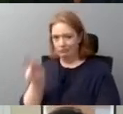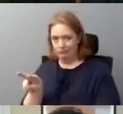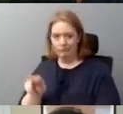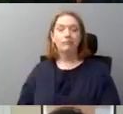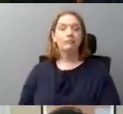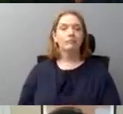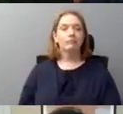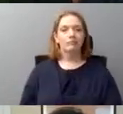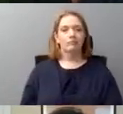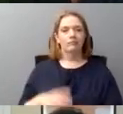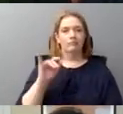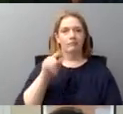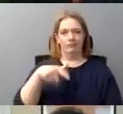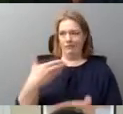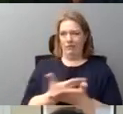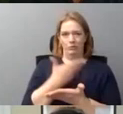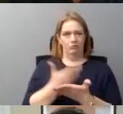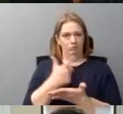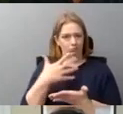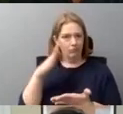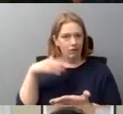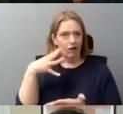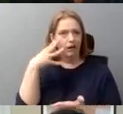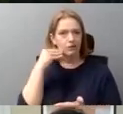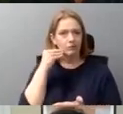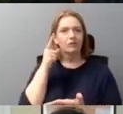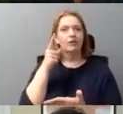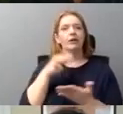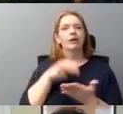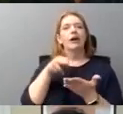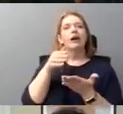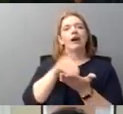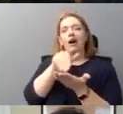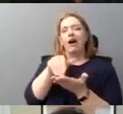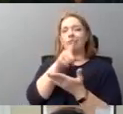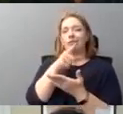about The Historic Artists Homes and Studios, also commonly referred to as HAHS, this is a program